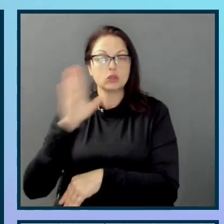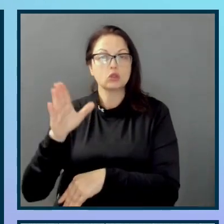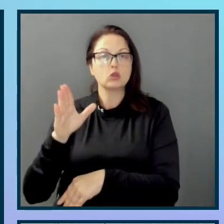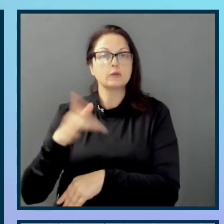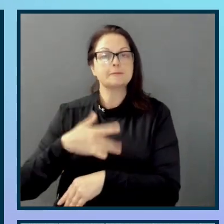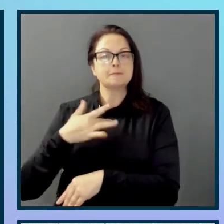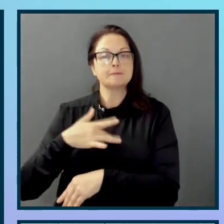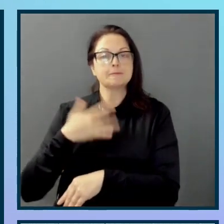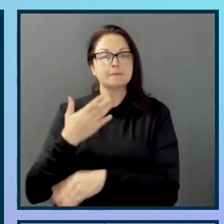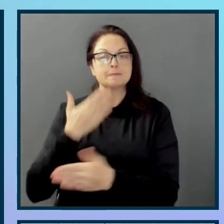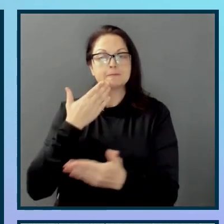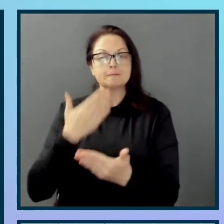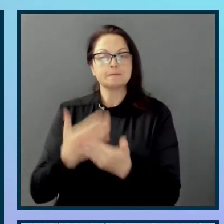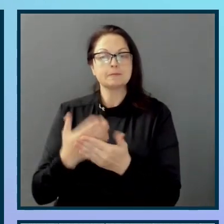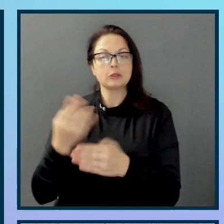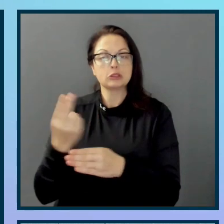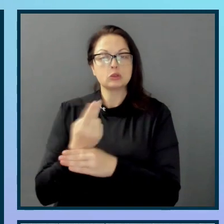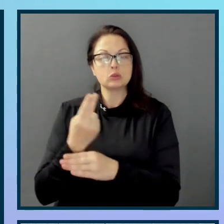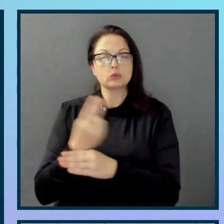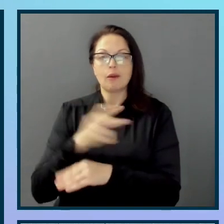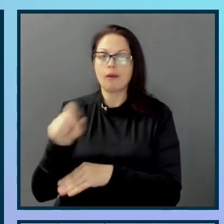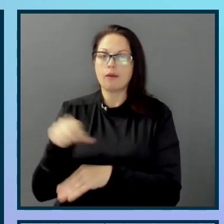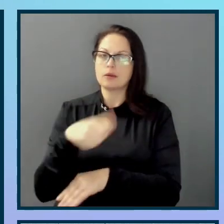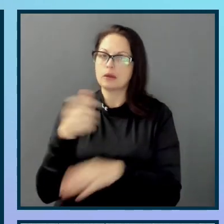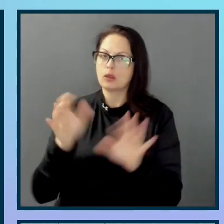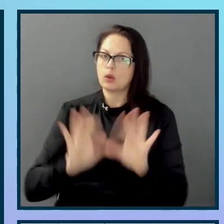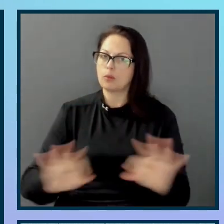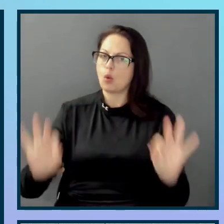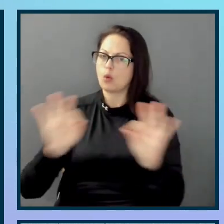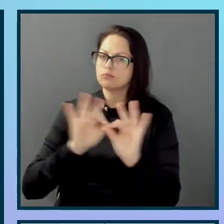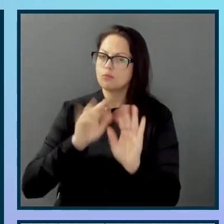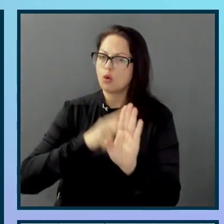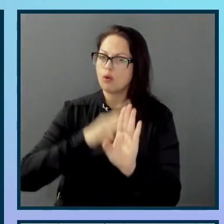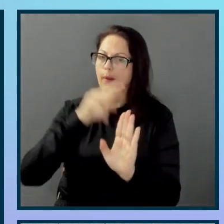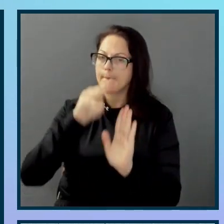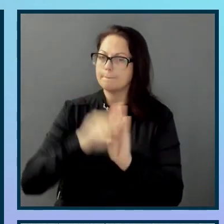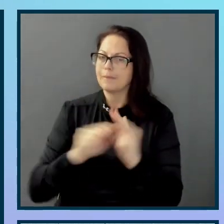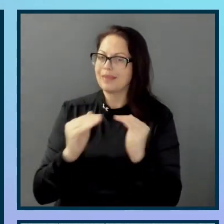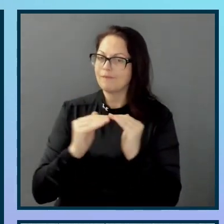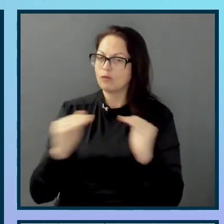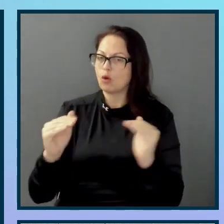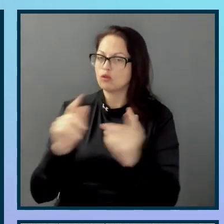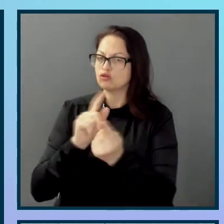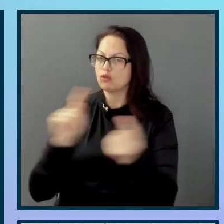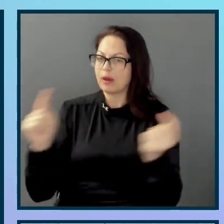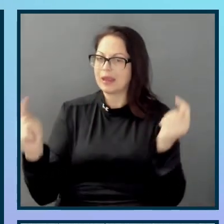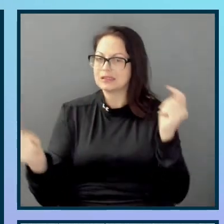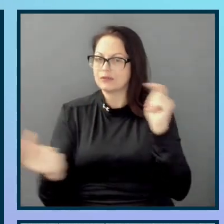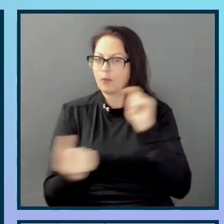Another really important program level transformation practice, we'll talk about is coaching.